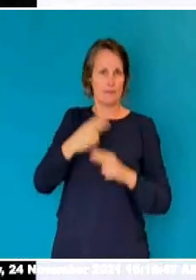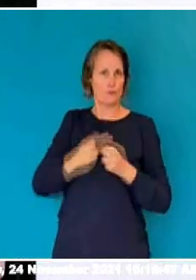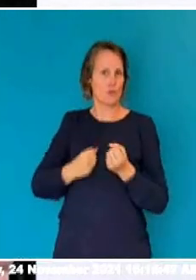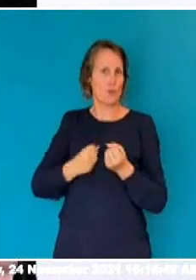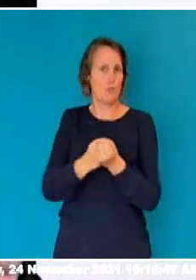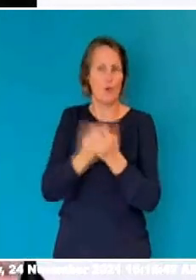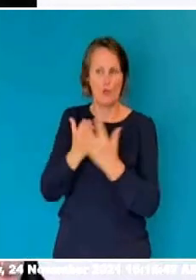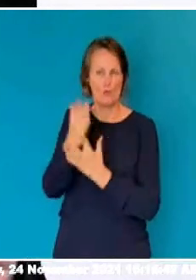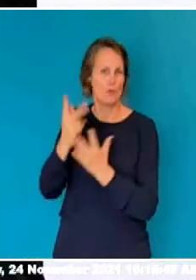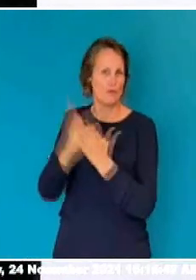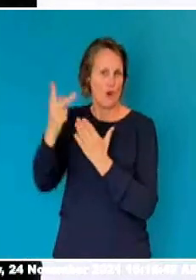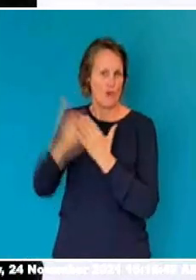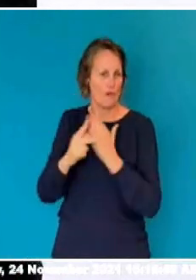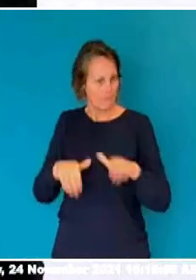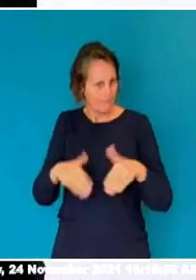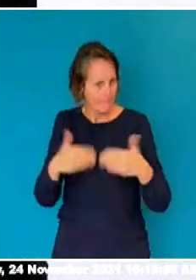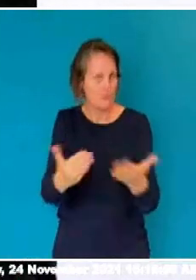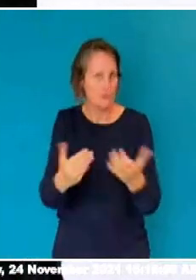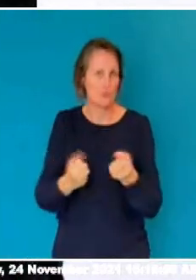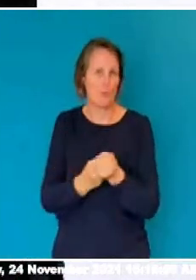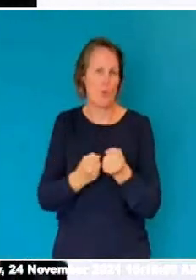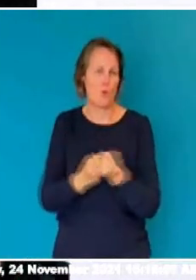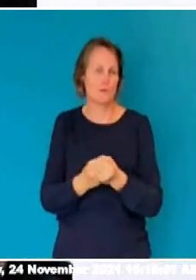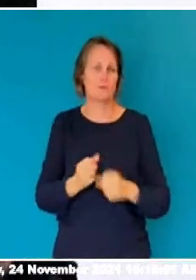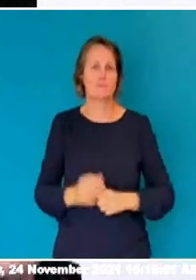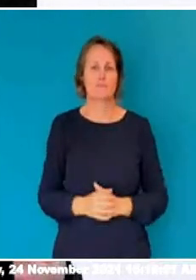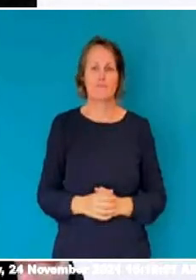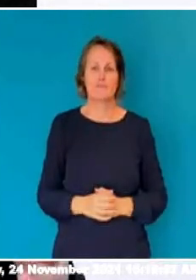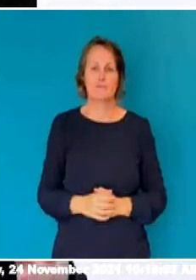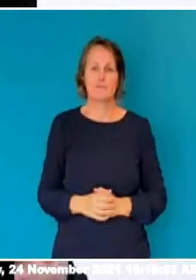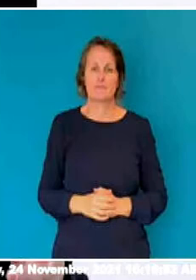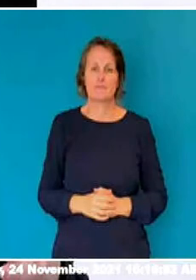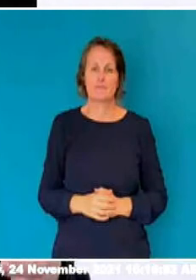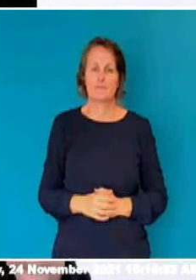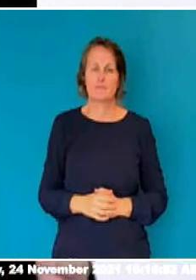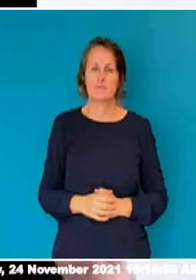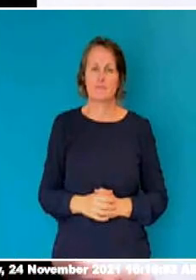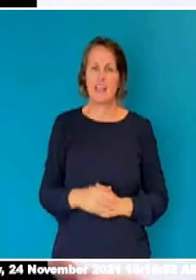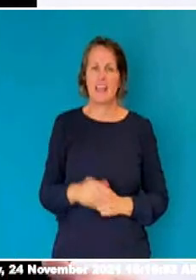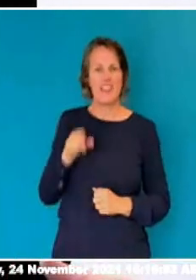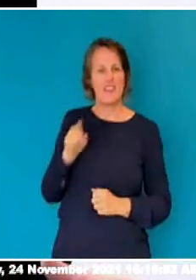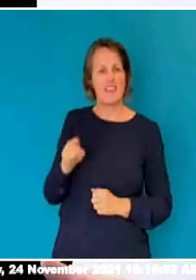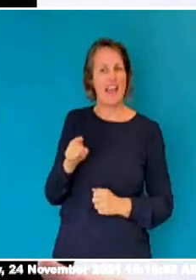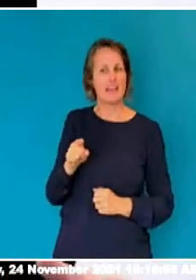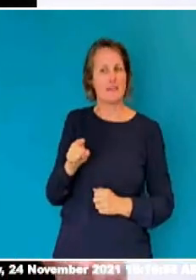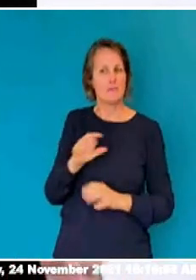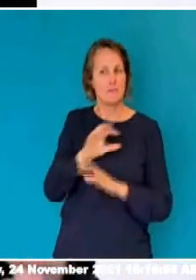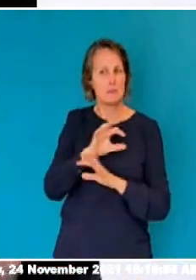Your statement and that information doesn't distinguish between workplace injuries and